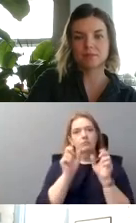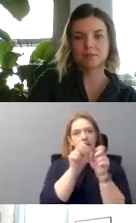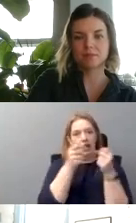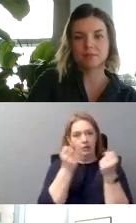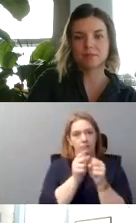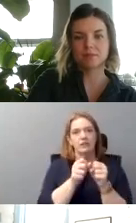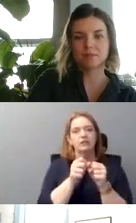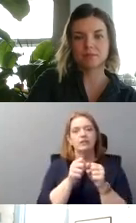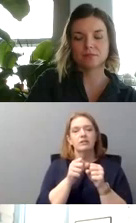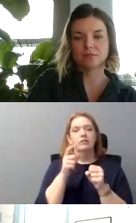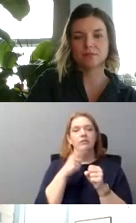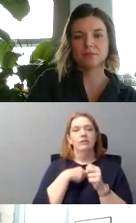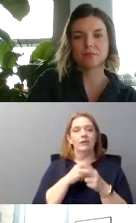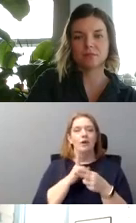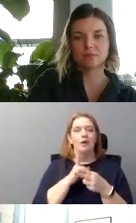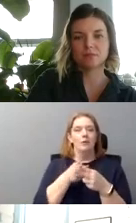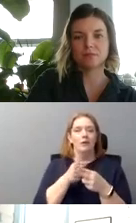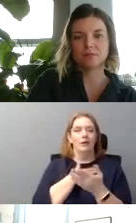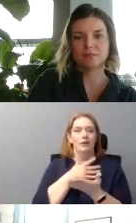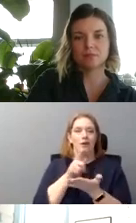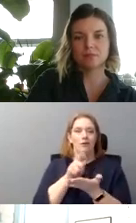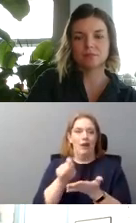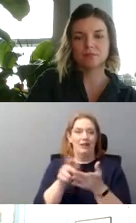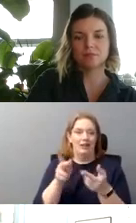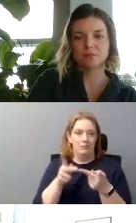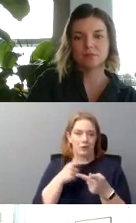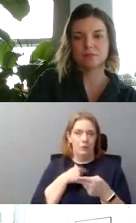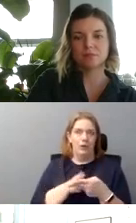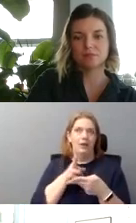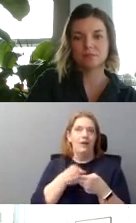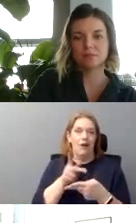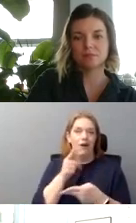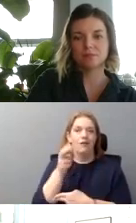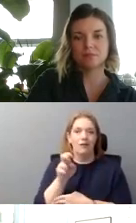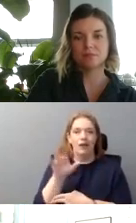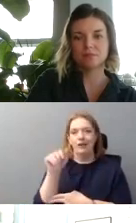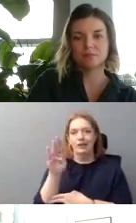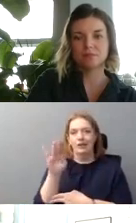for our writing, The Cabinet, because there's so many of these different assemblages that he